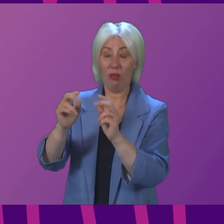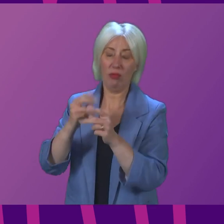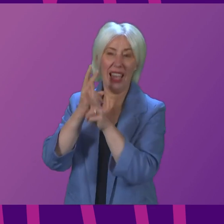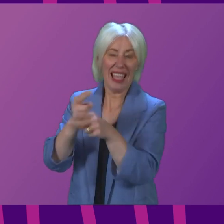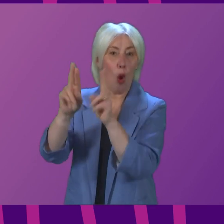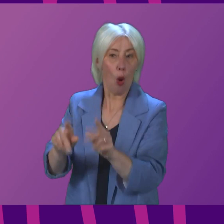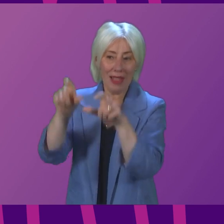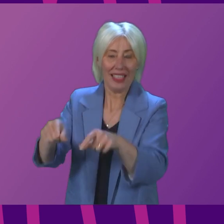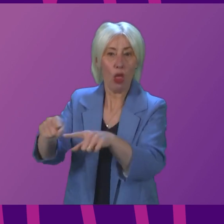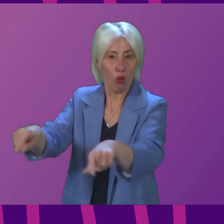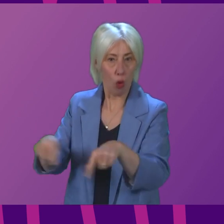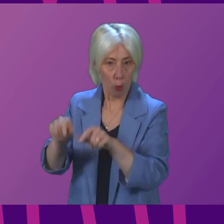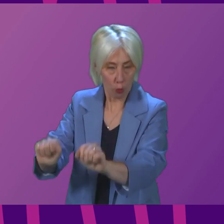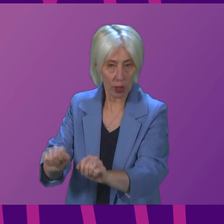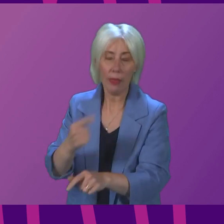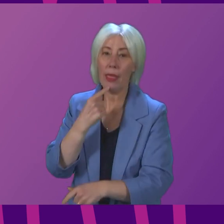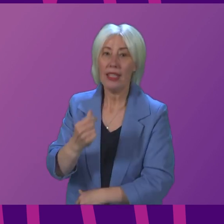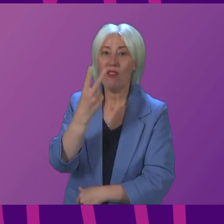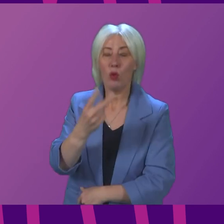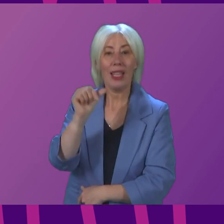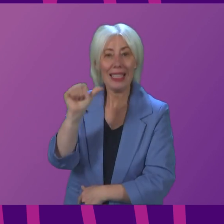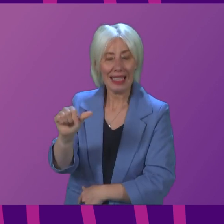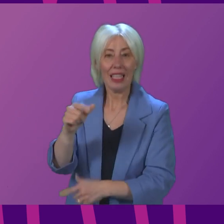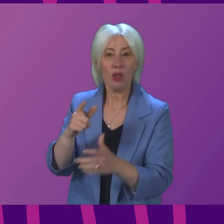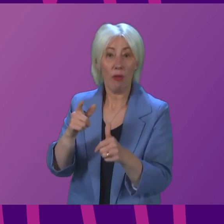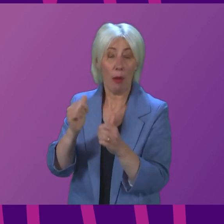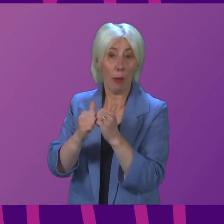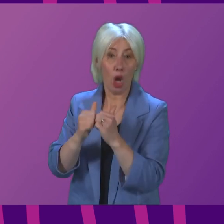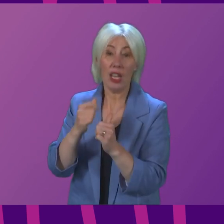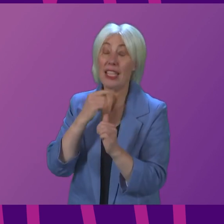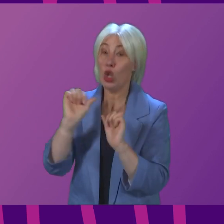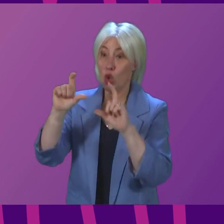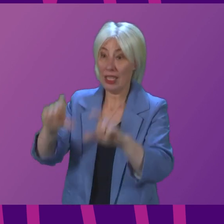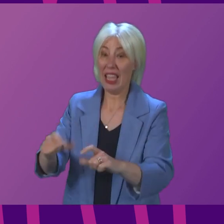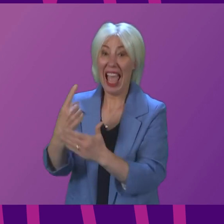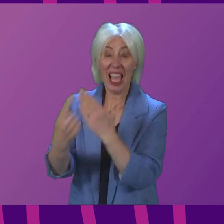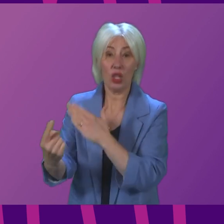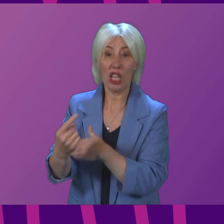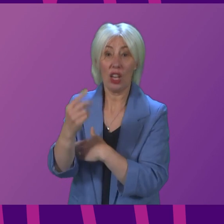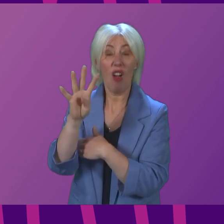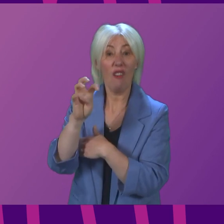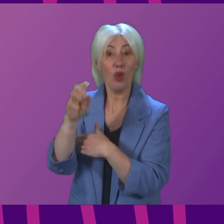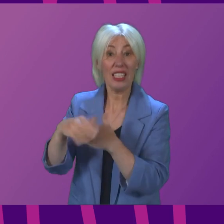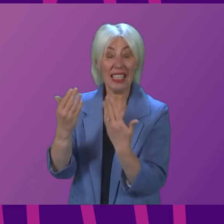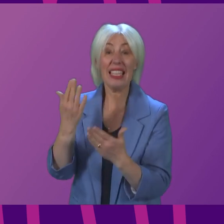From 26 March, the guidance recommended 14-day isolation of anyone discharged to a care home